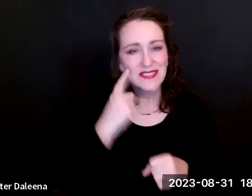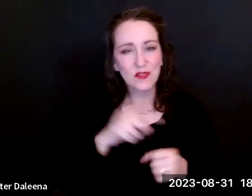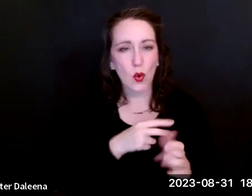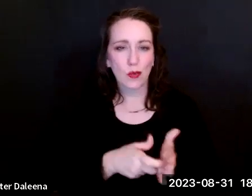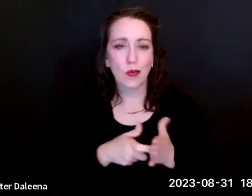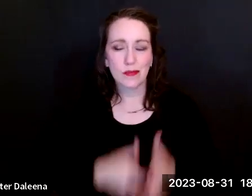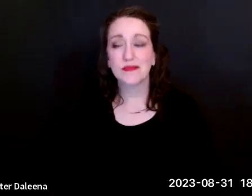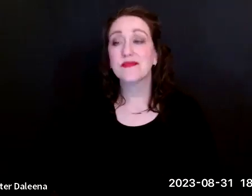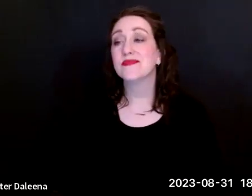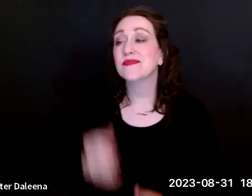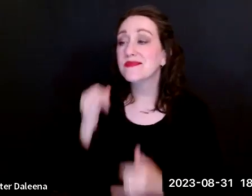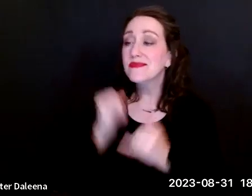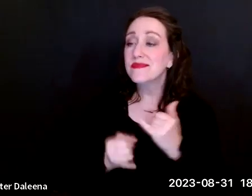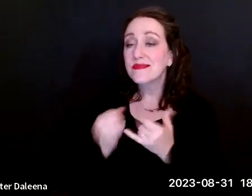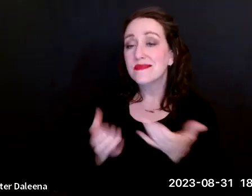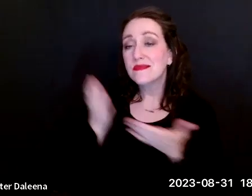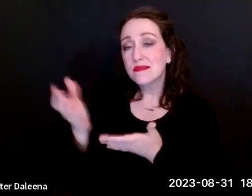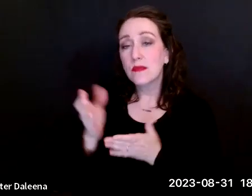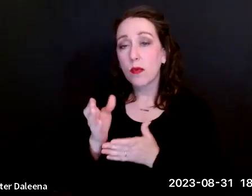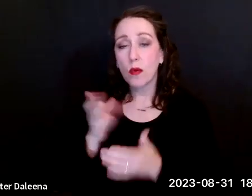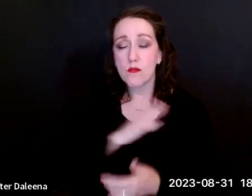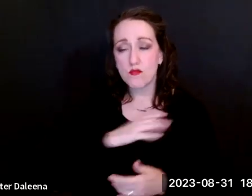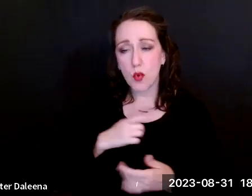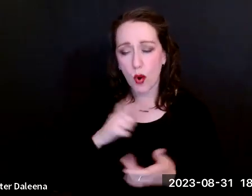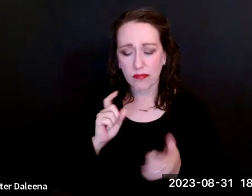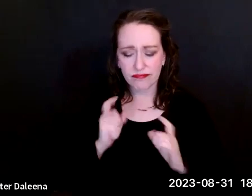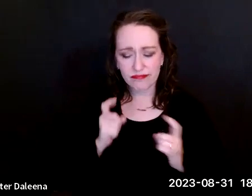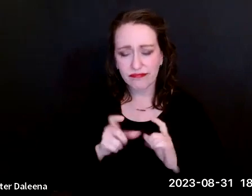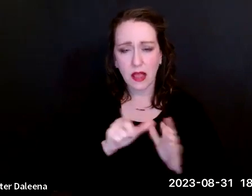finally we recommend the board consider modifying the licensure by reciprocity